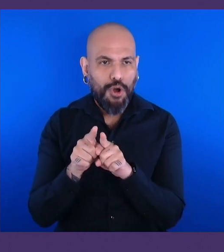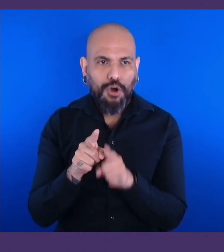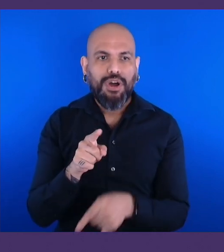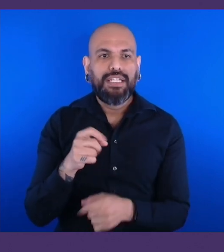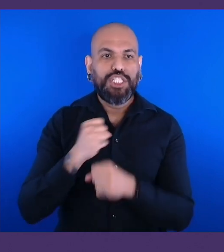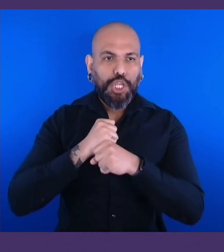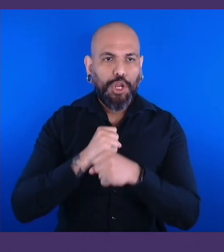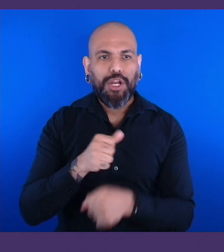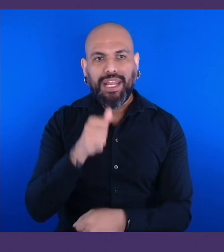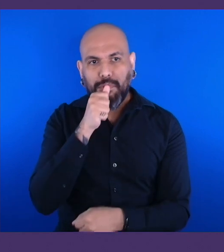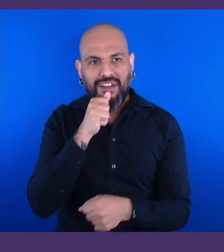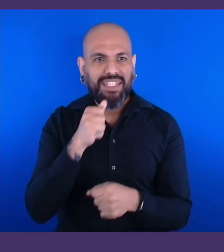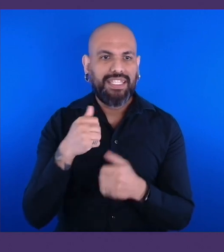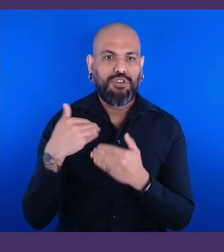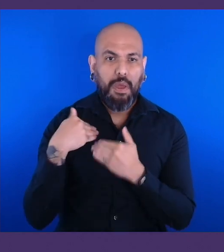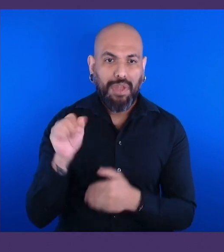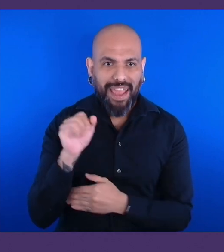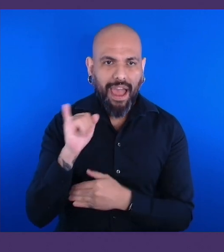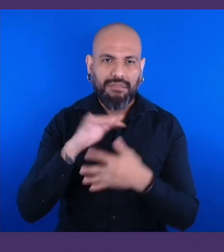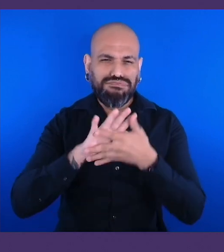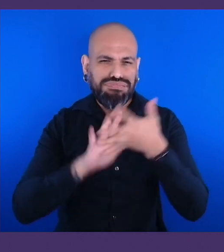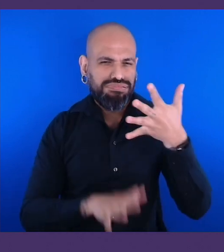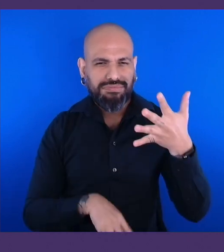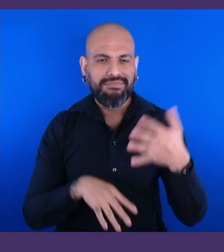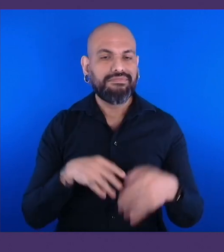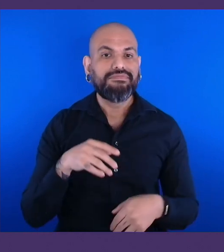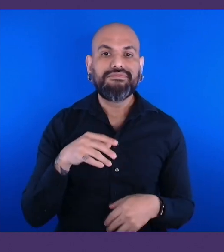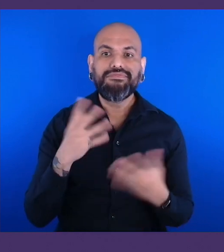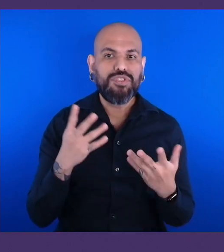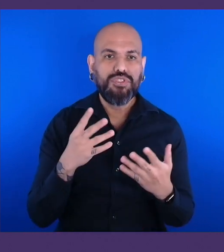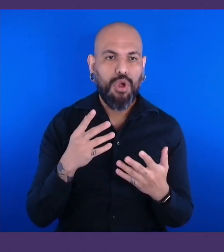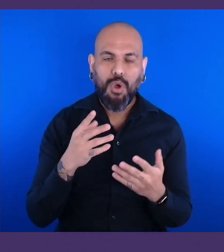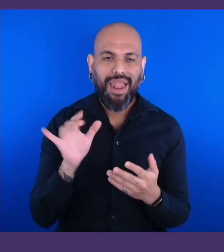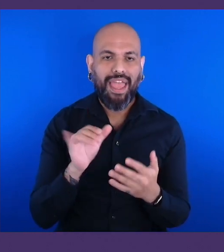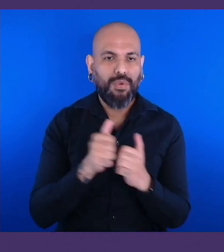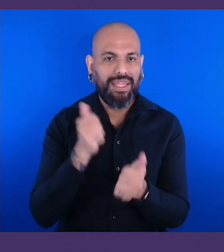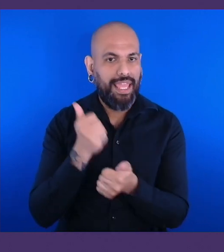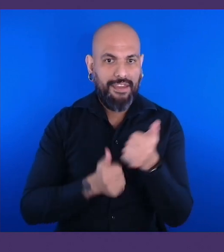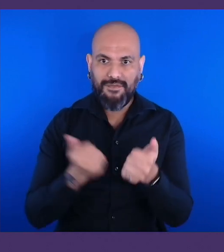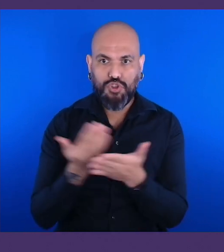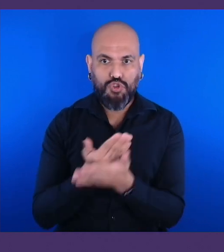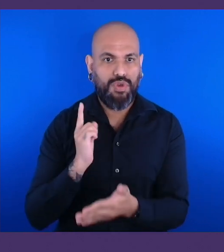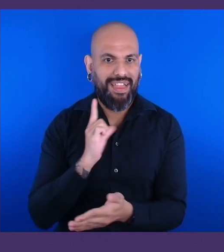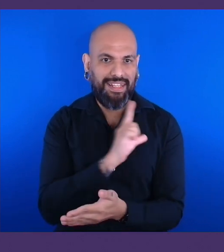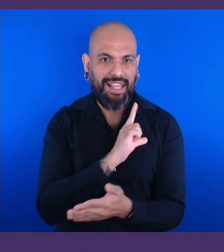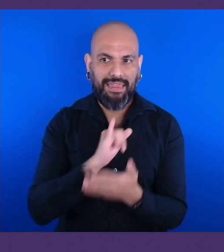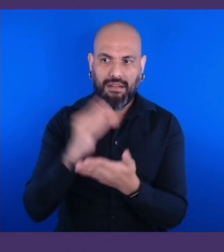So, again, with every new legislation that comes to Microsoft, part of it is figuring